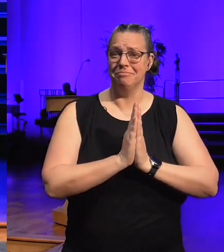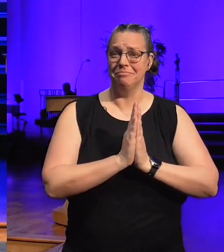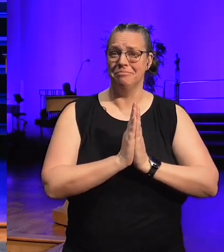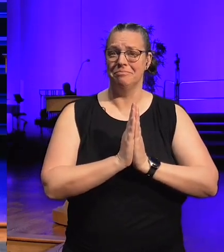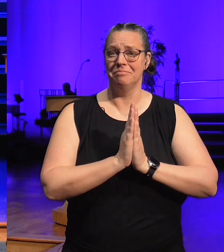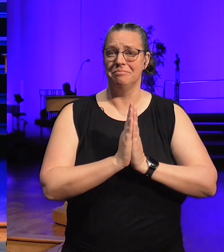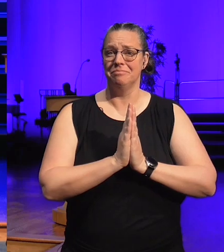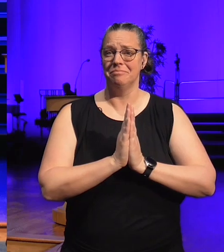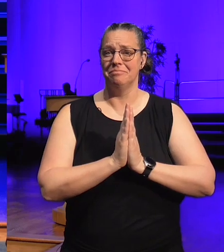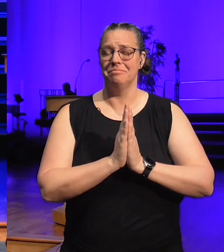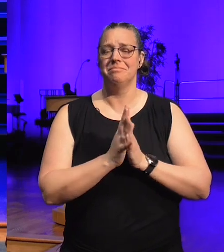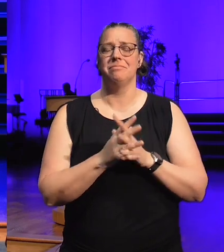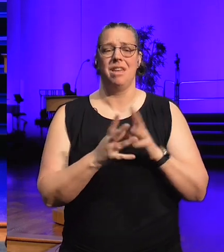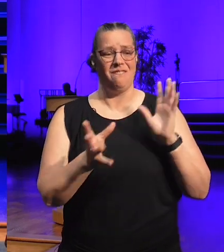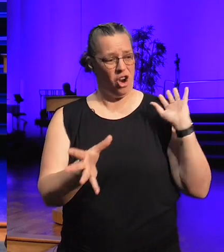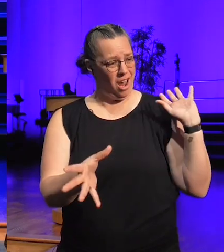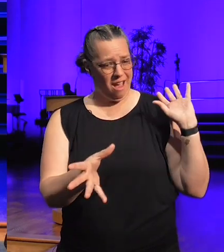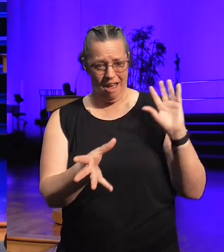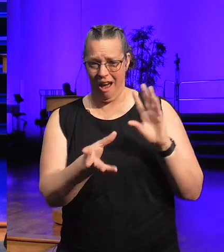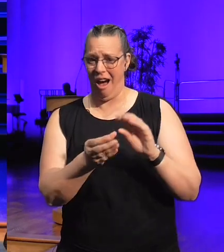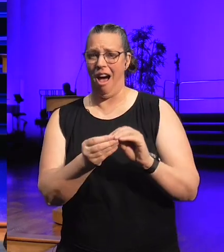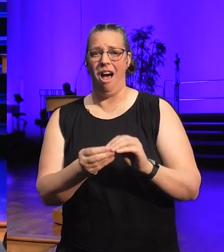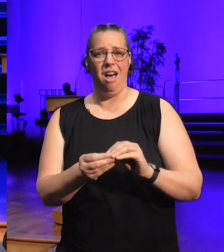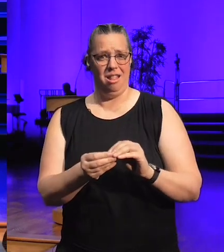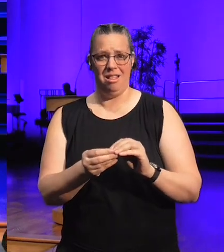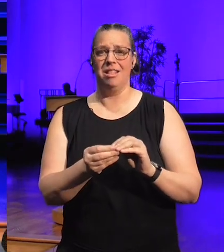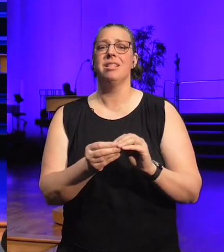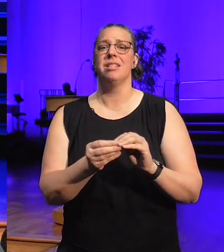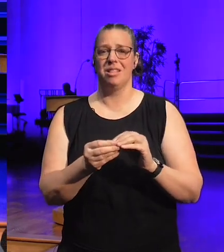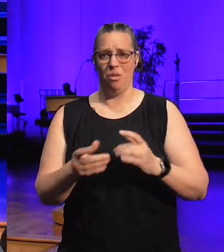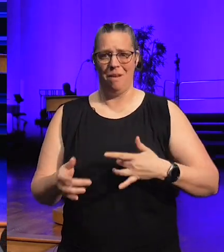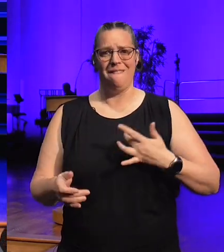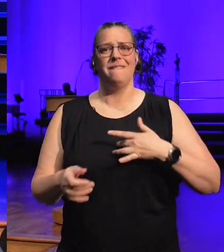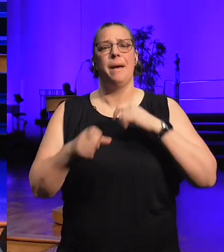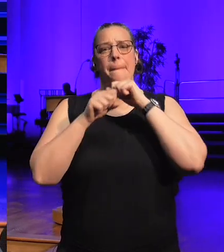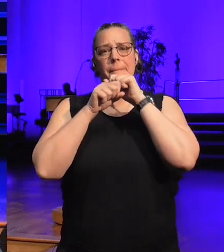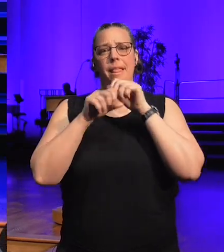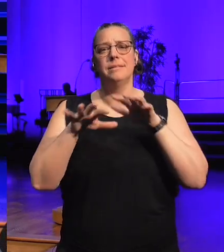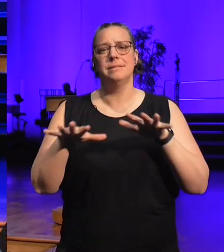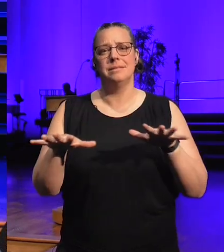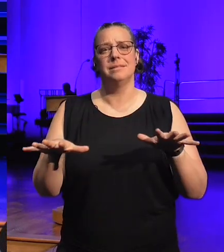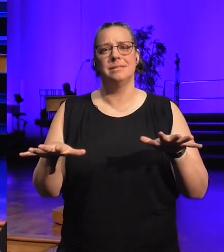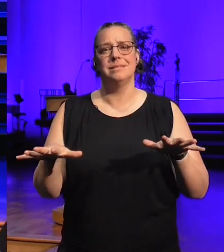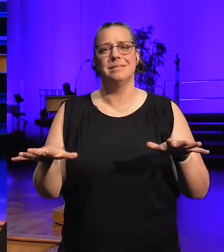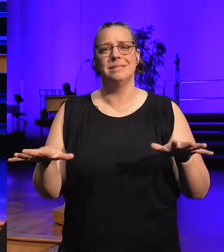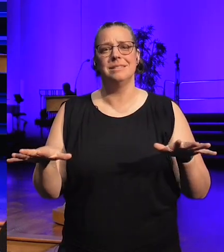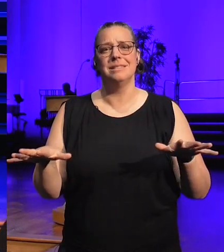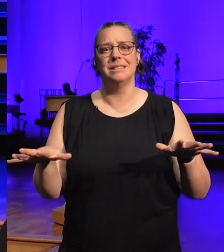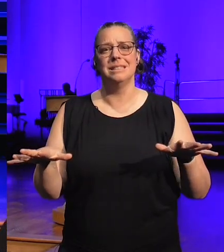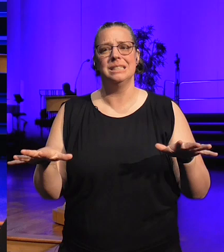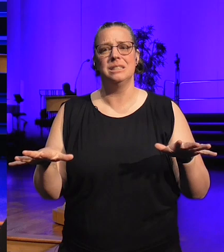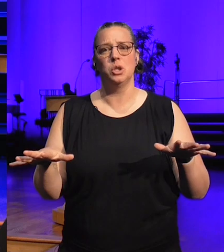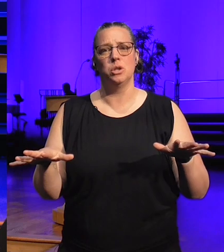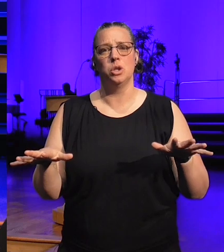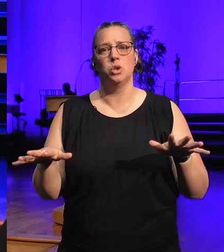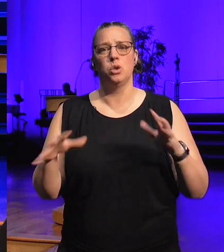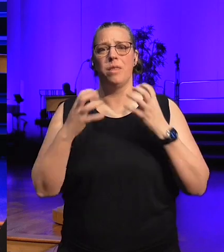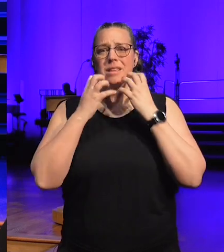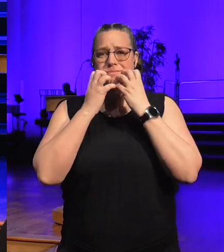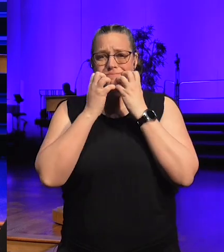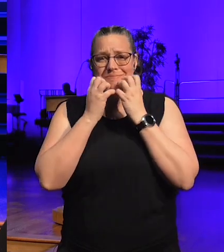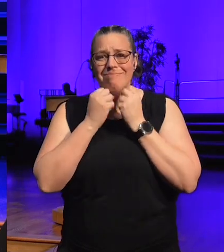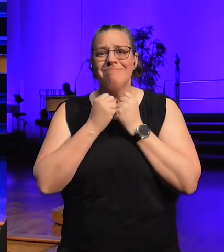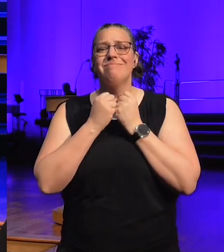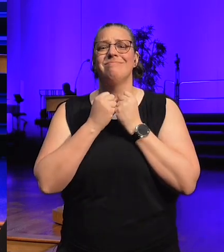stopped for a moment to pray and feel ourselves blessed blessed to have this holy sacred moment